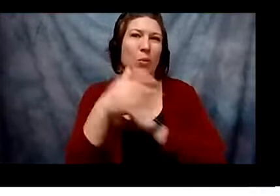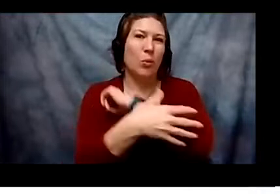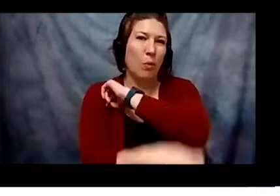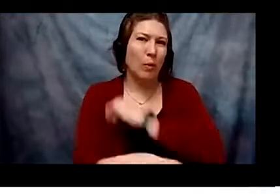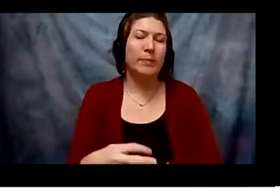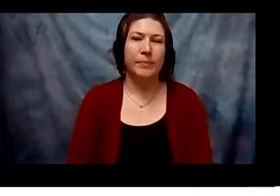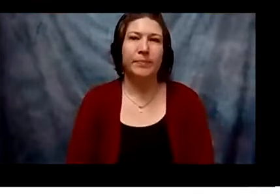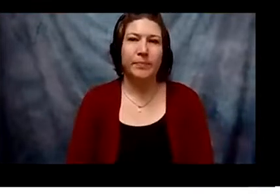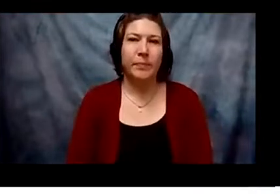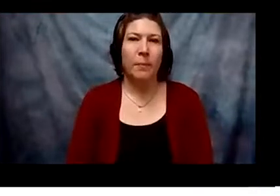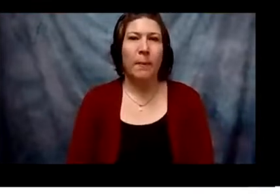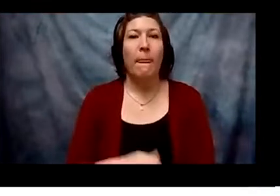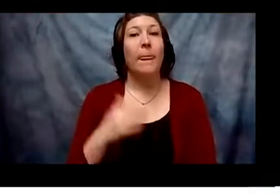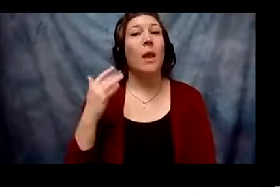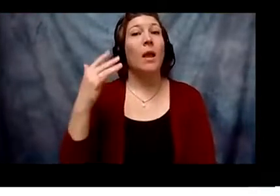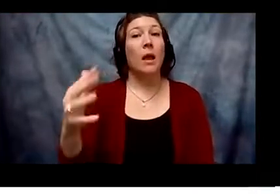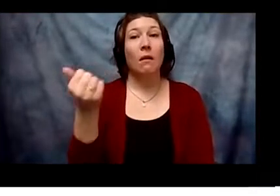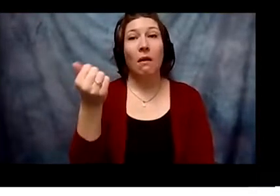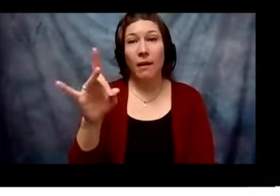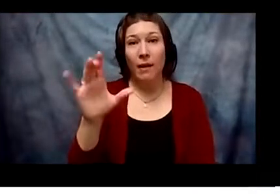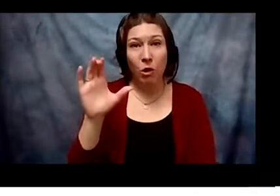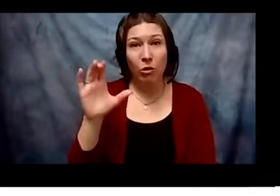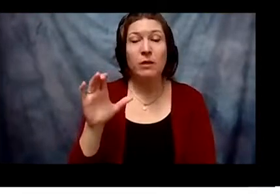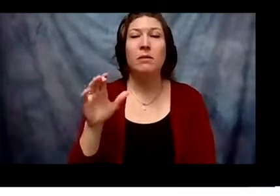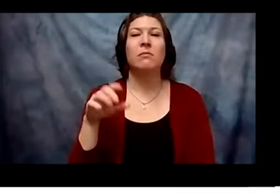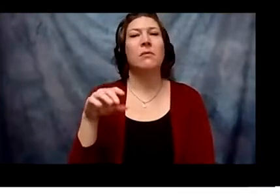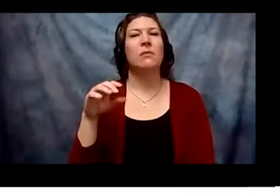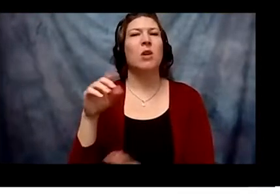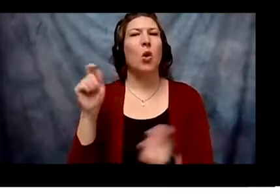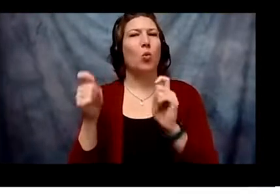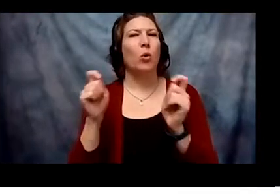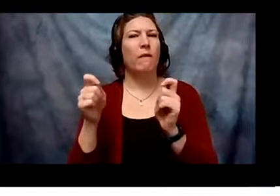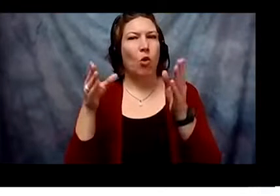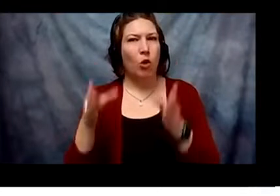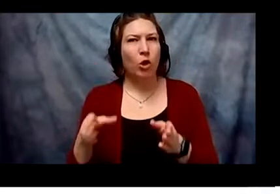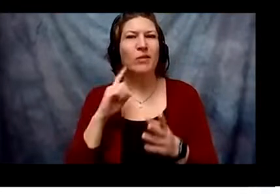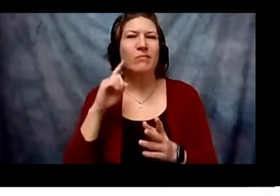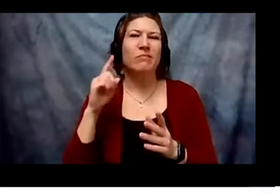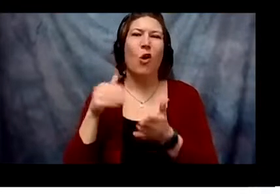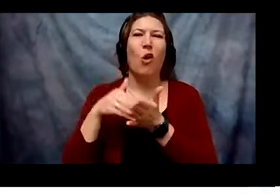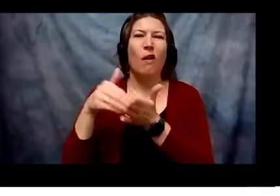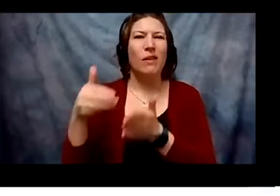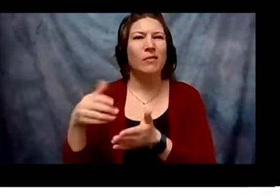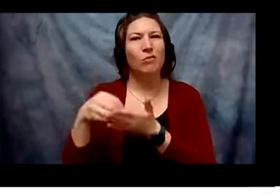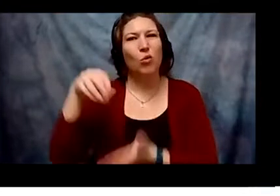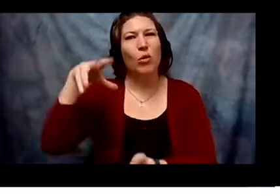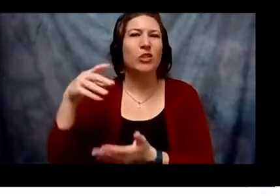In the 1800s, liberal reformers often offer upper-class white females,